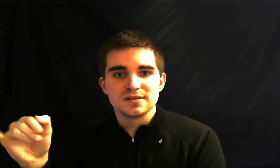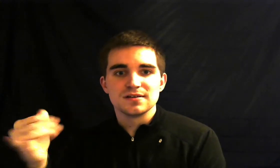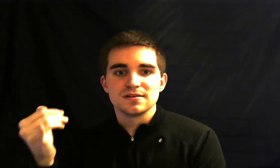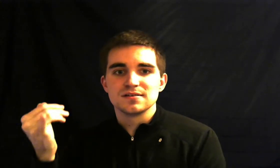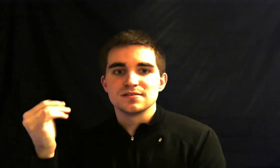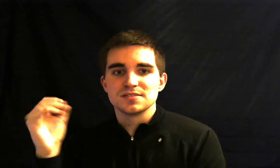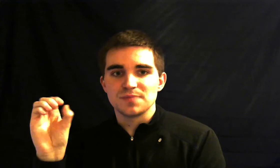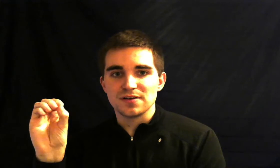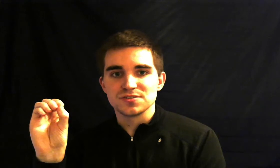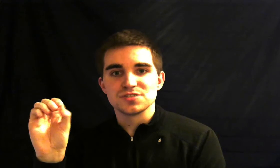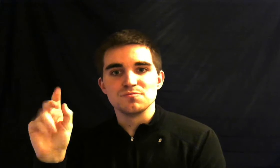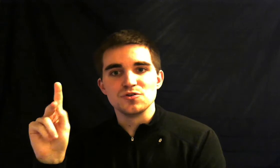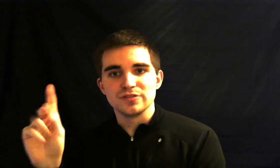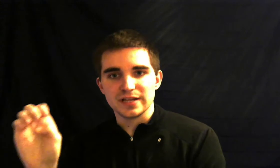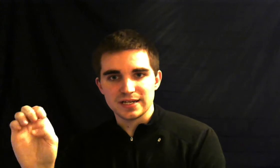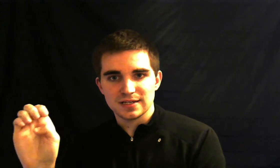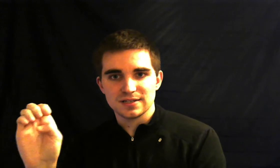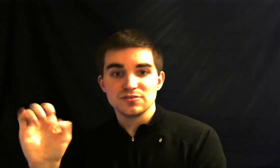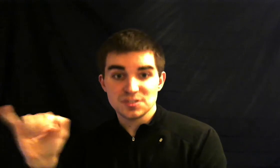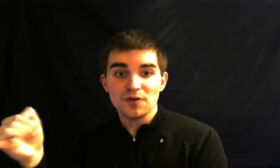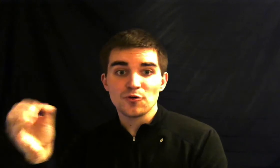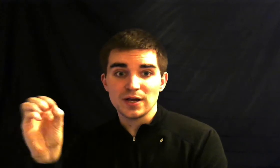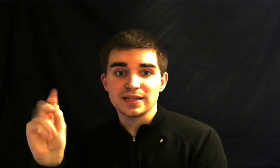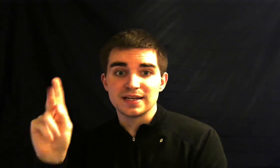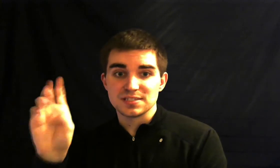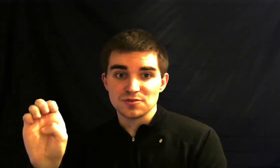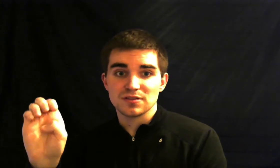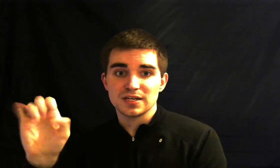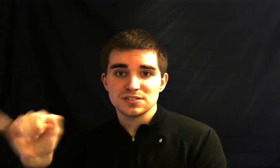spell smoothly you can spell quickly and smoothly